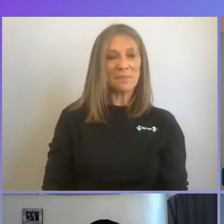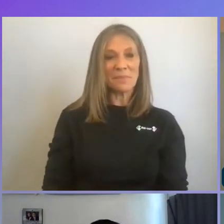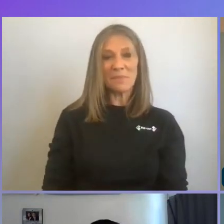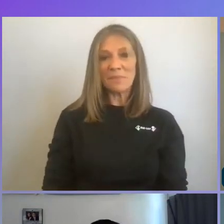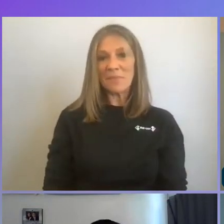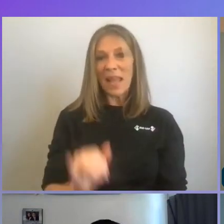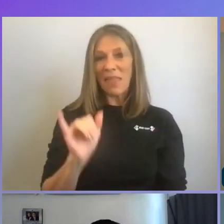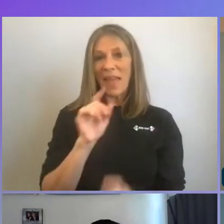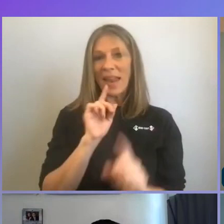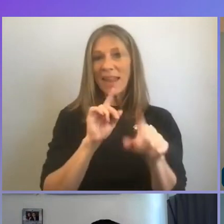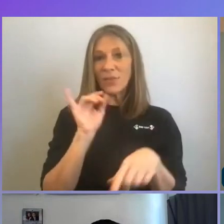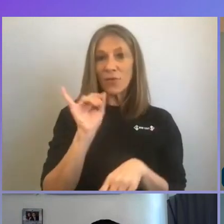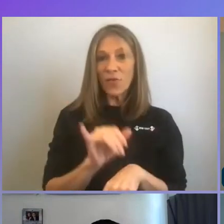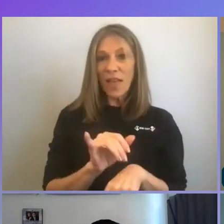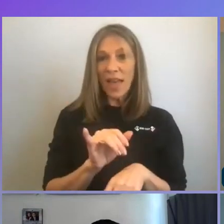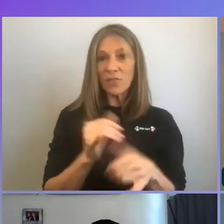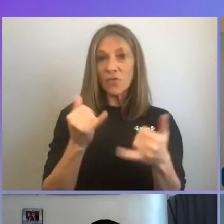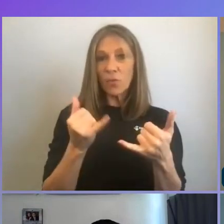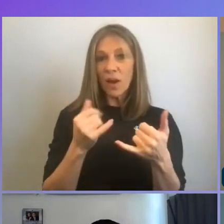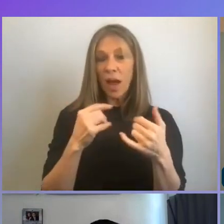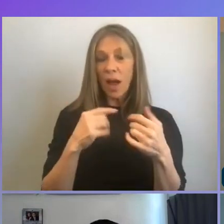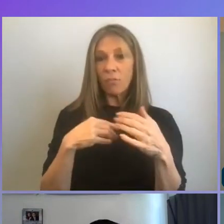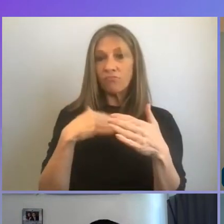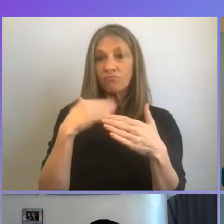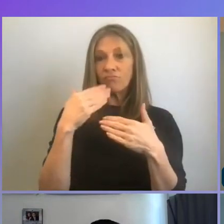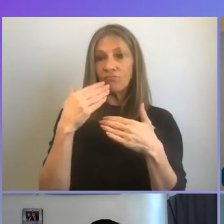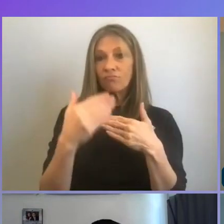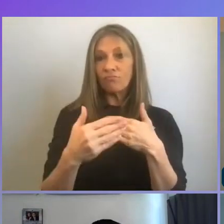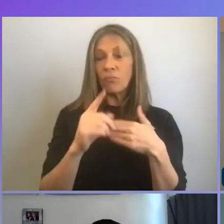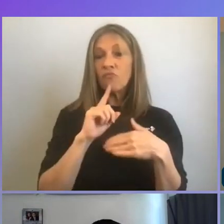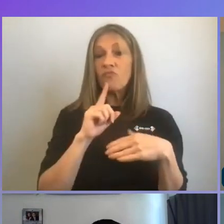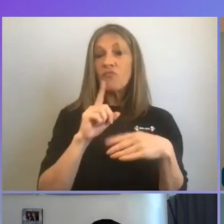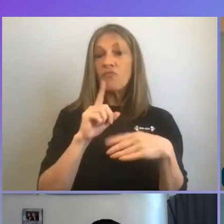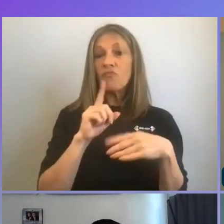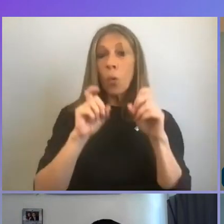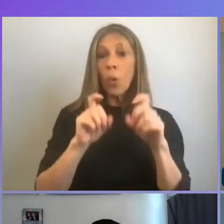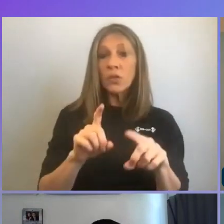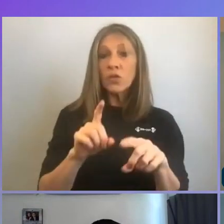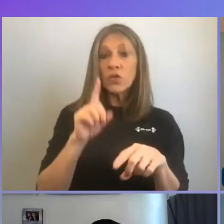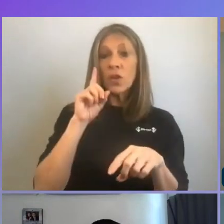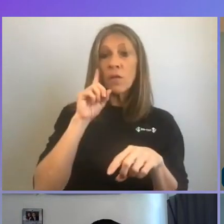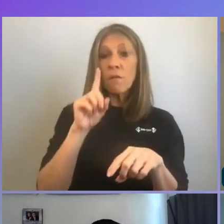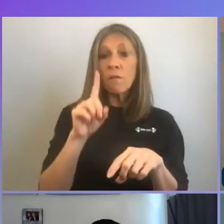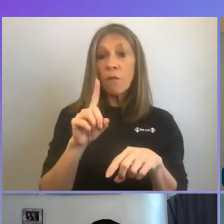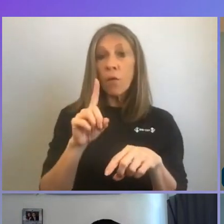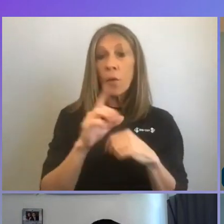let's go to a real question for, for if I can get Pablo to load,